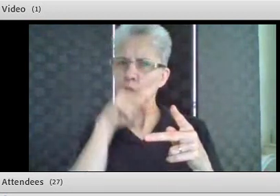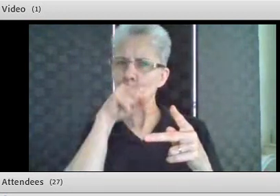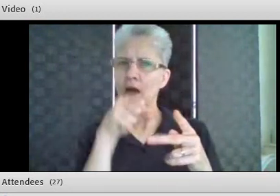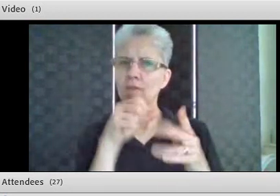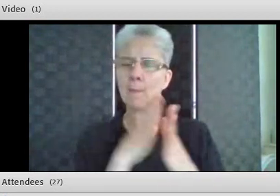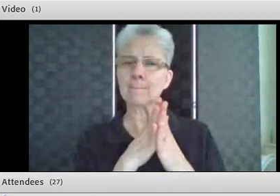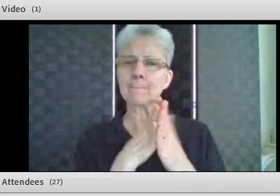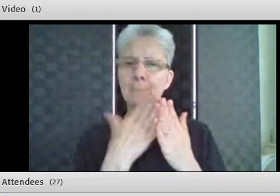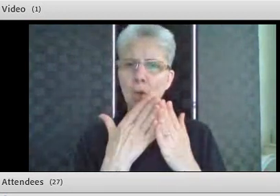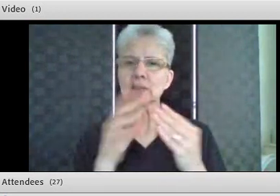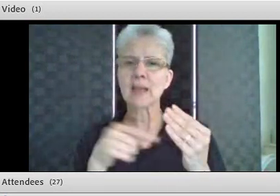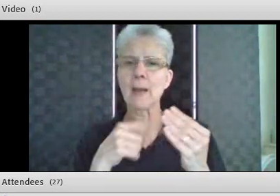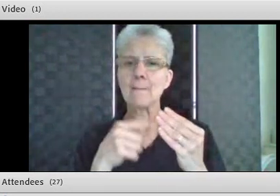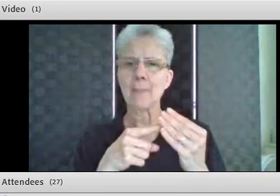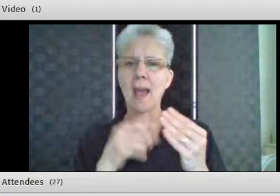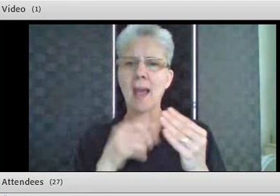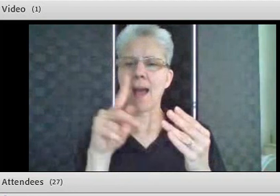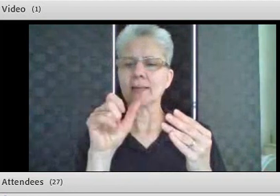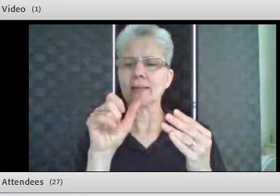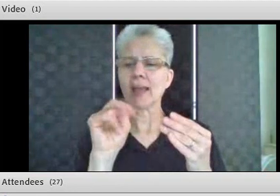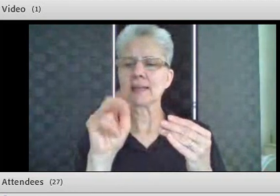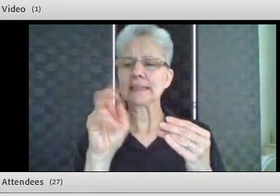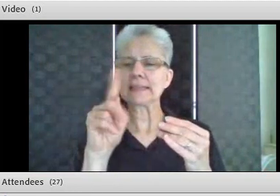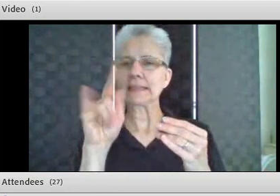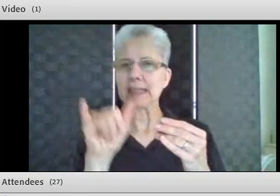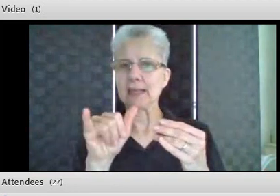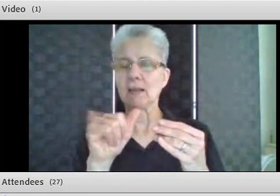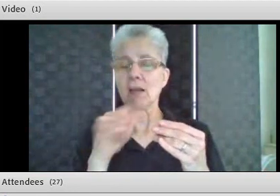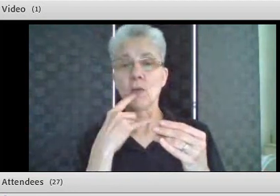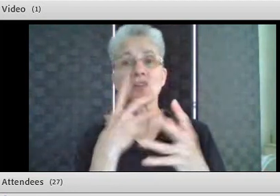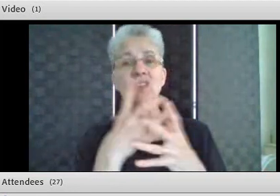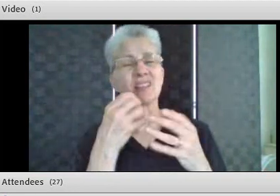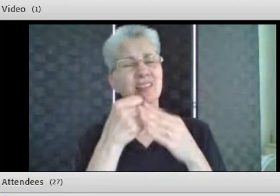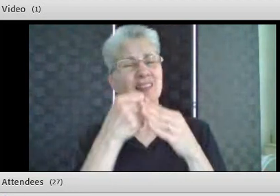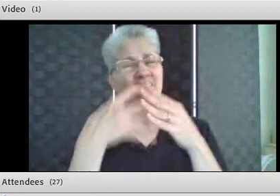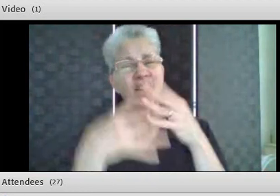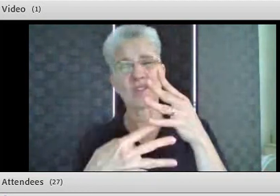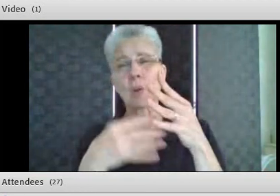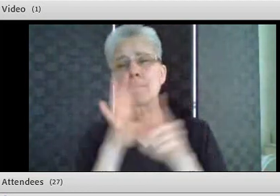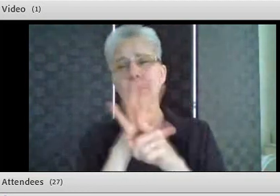The book is called "Noisy Paintbox," but, you know, to be very honest with you,